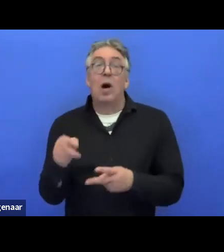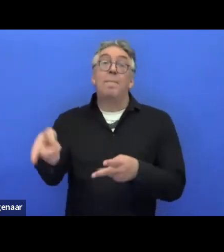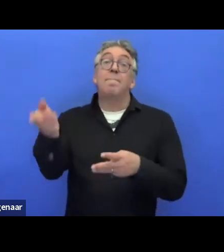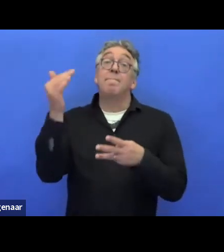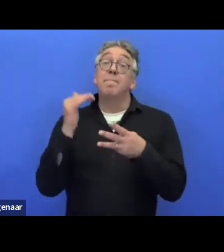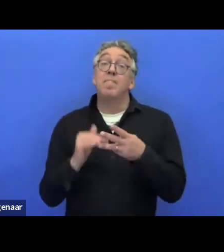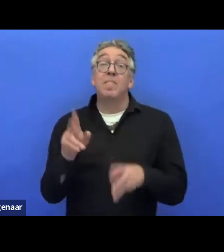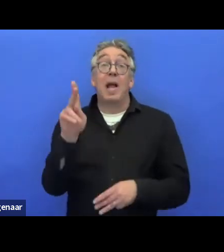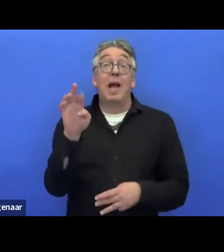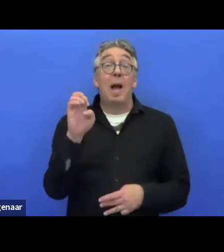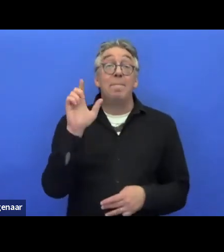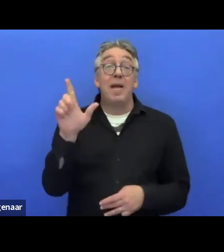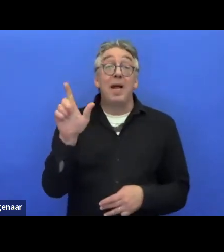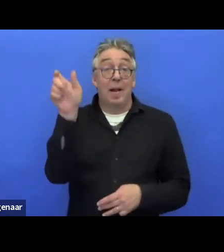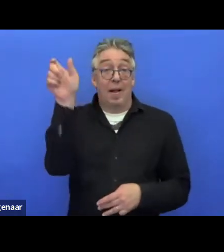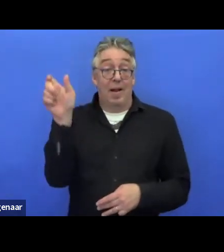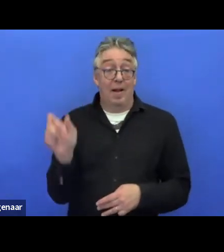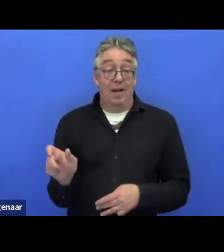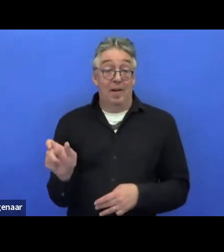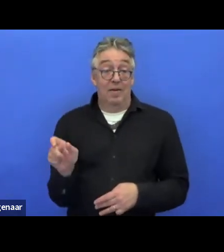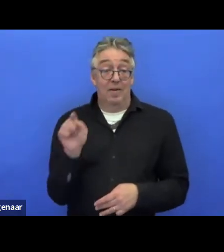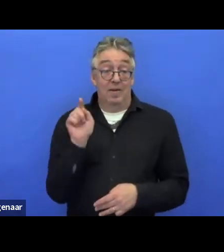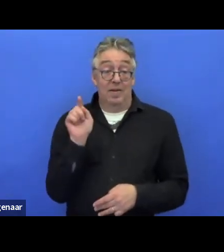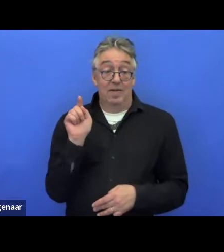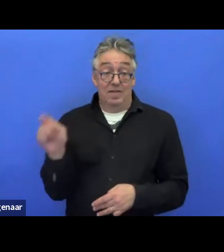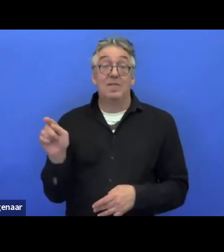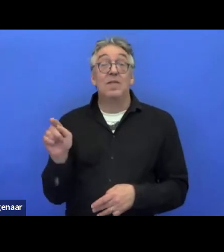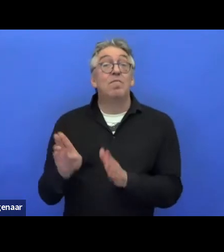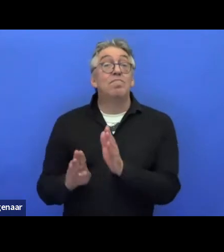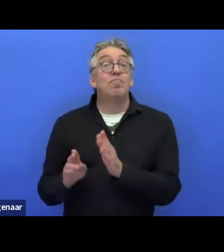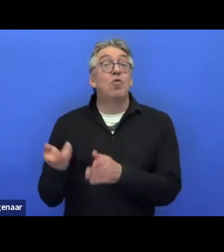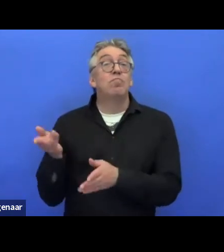who will explain how ENIL has raised complaints to the European Ombudsman